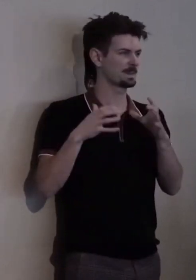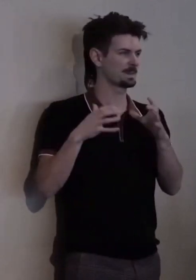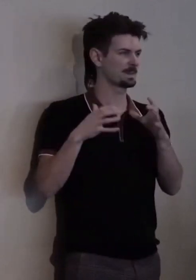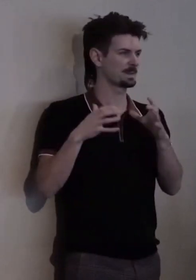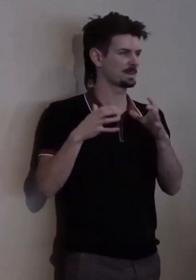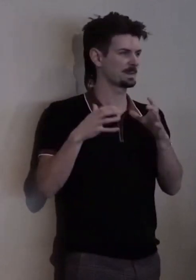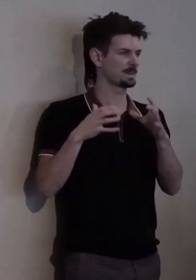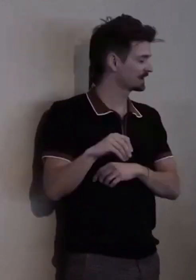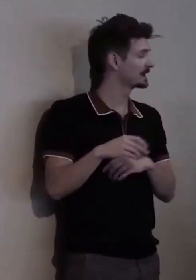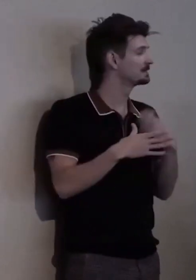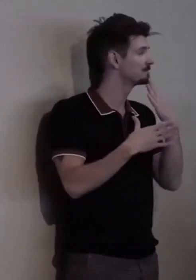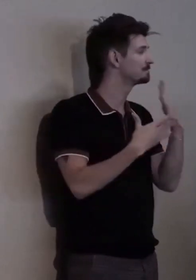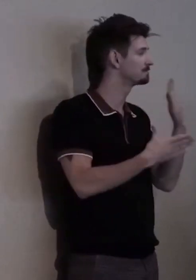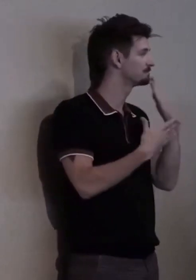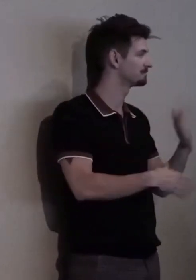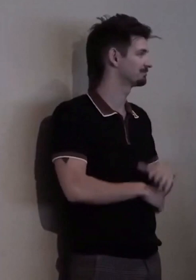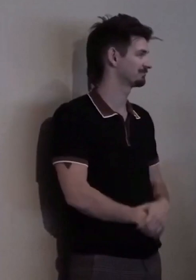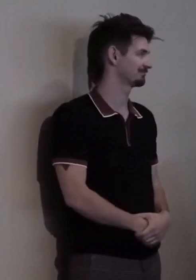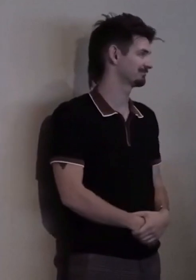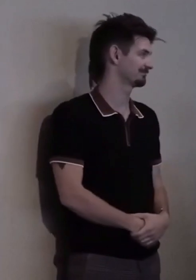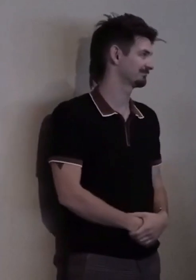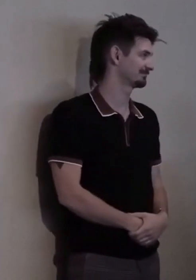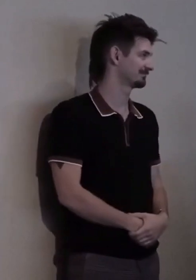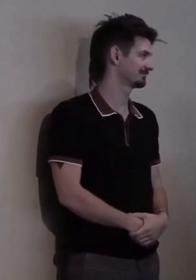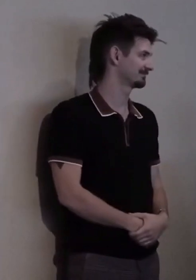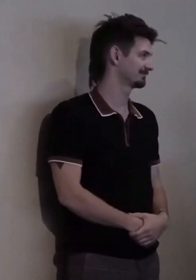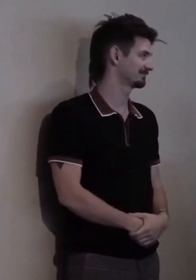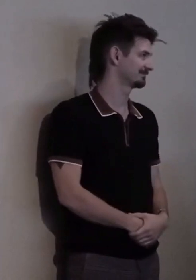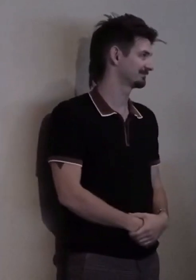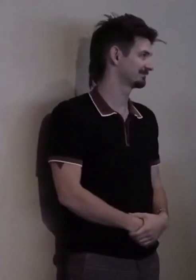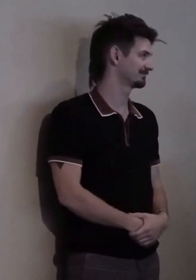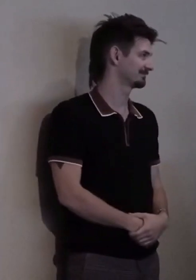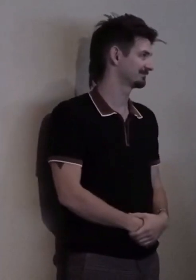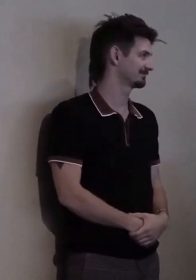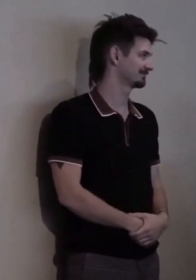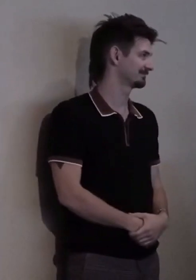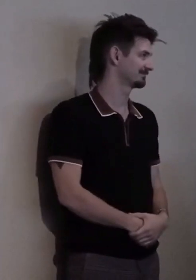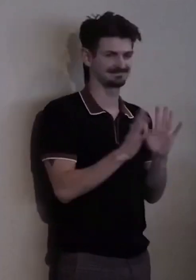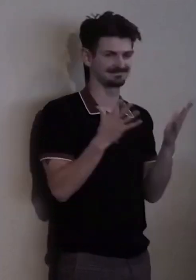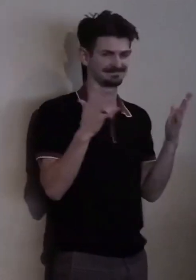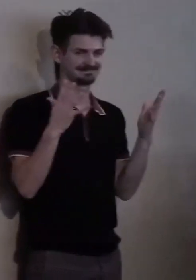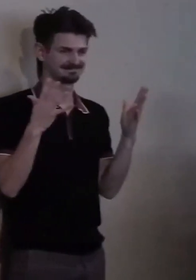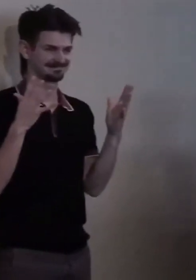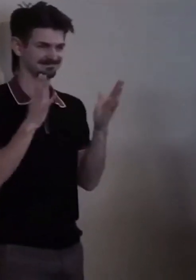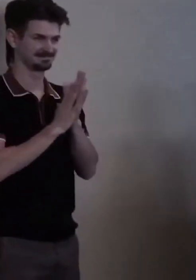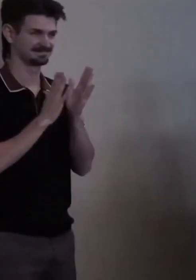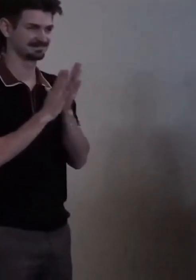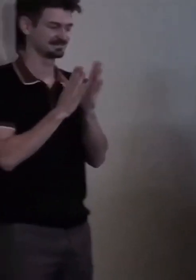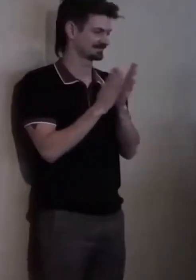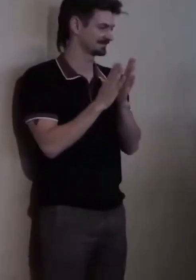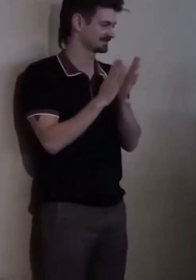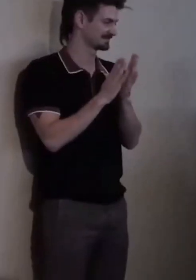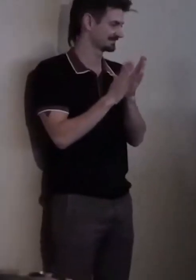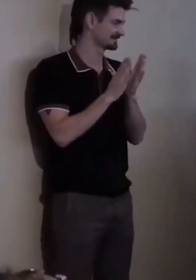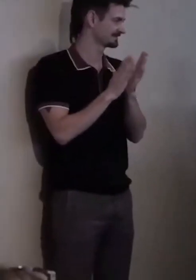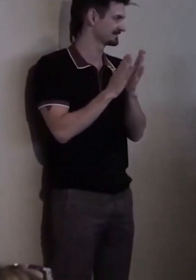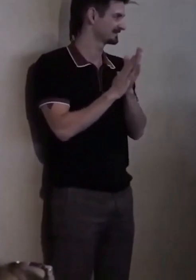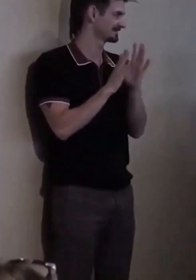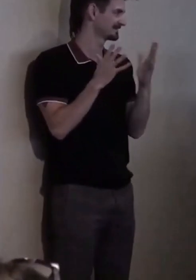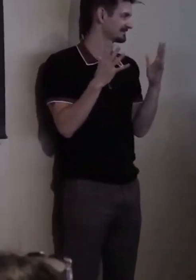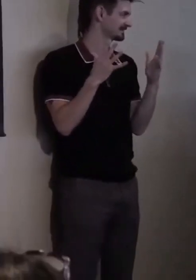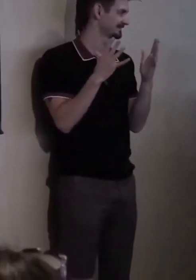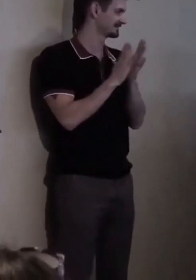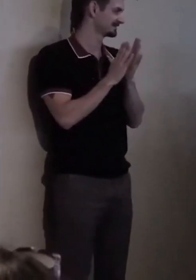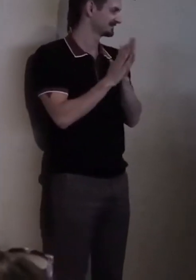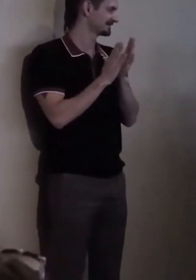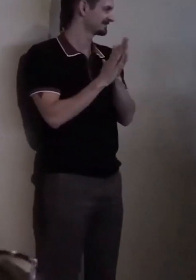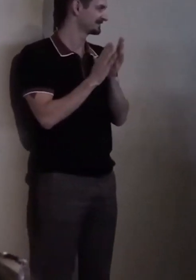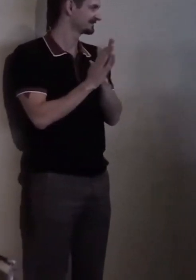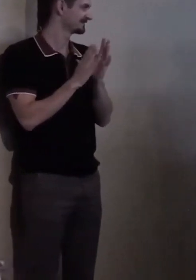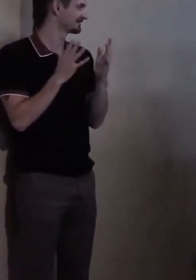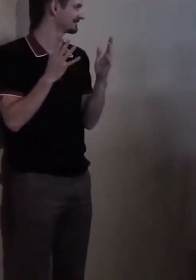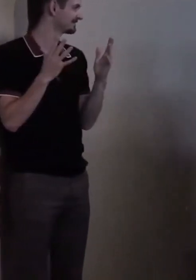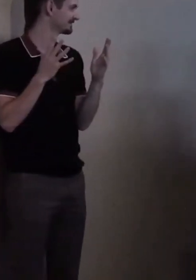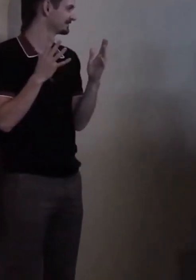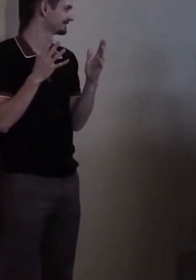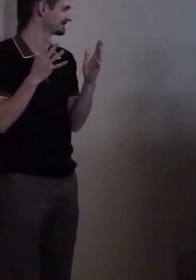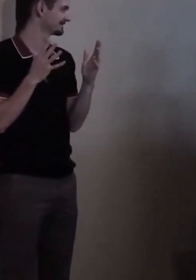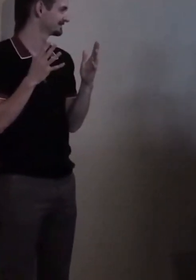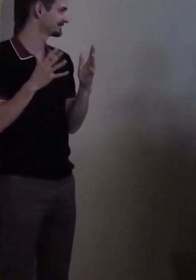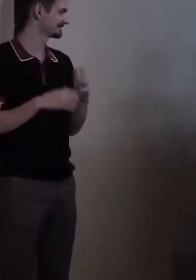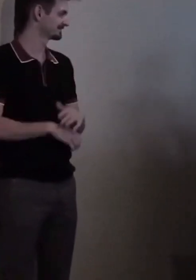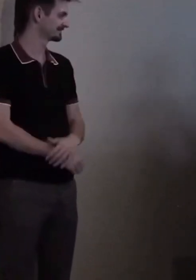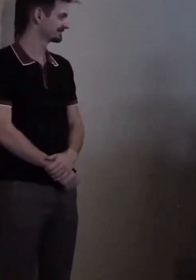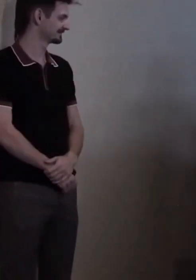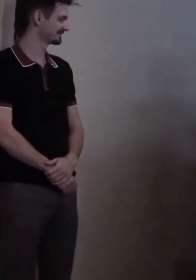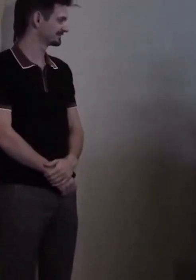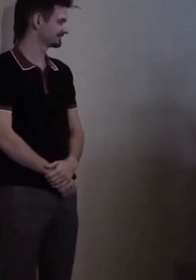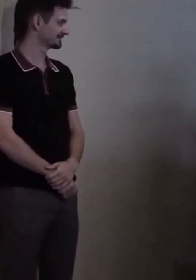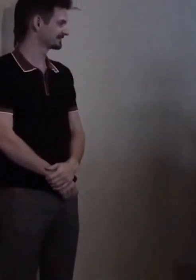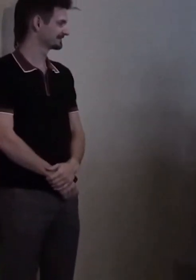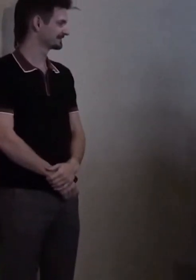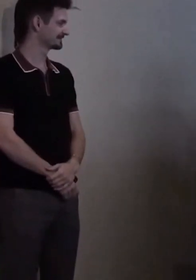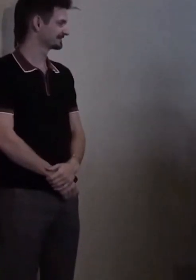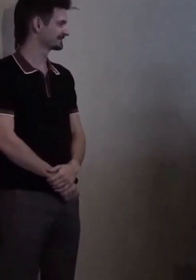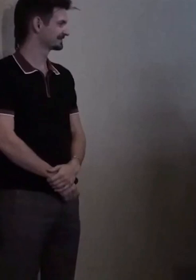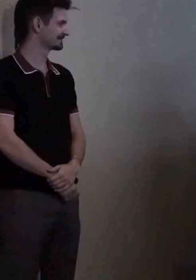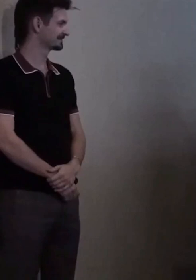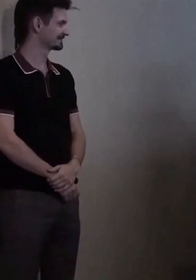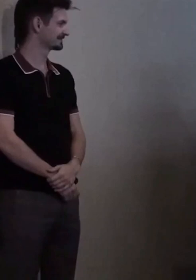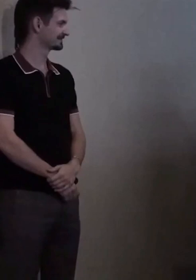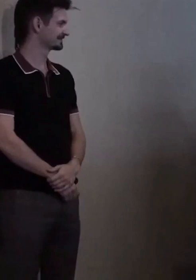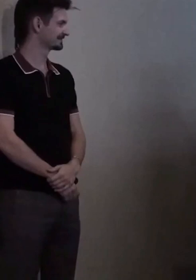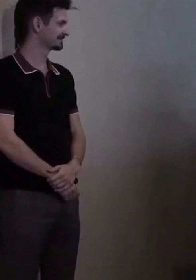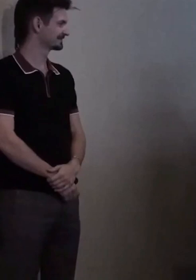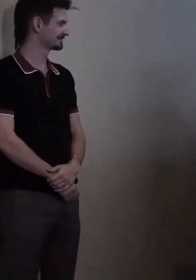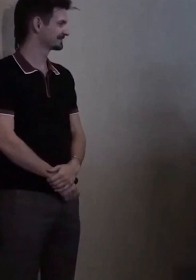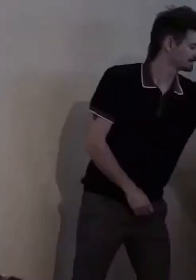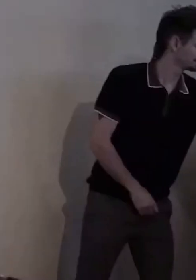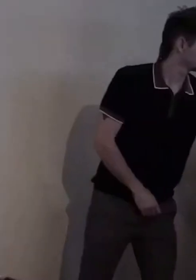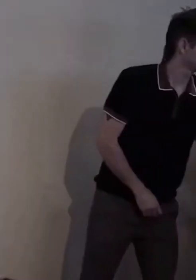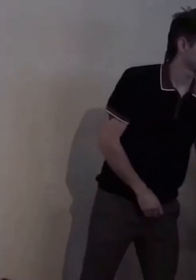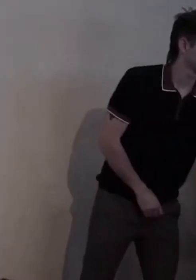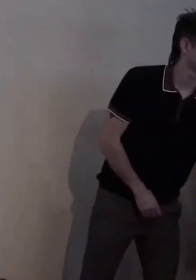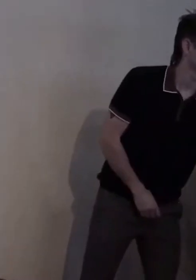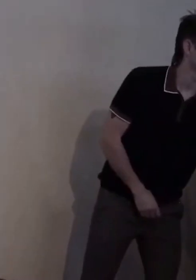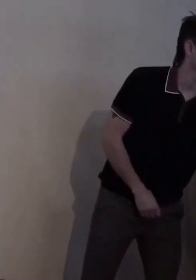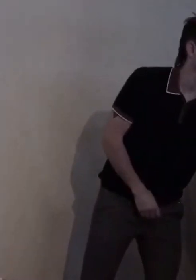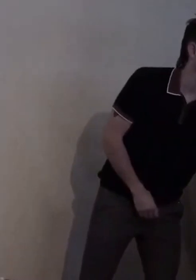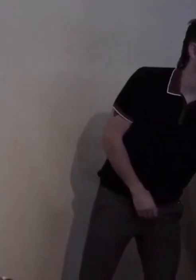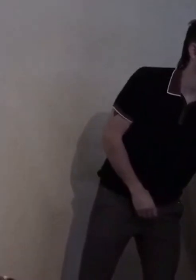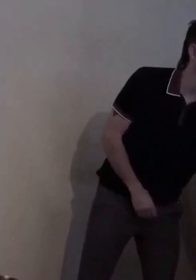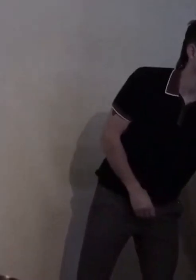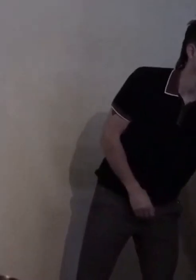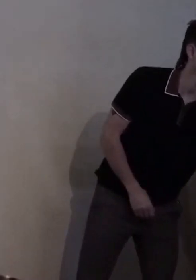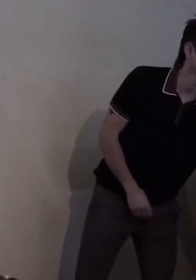Thank you. [public clapping]